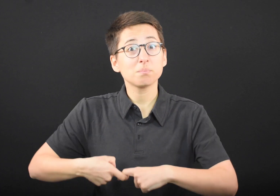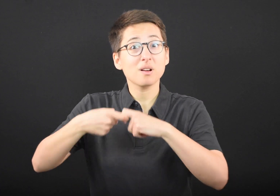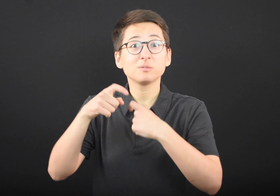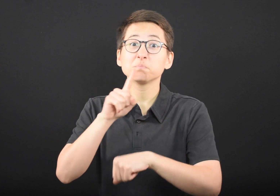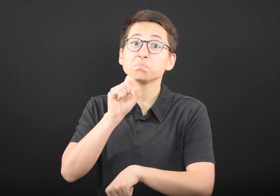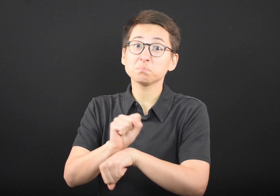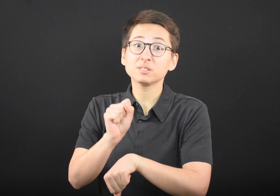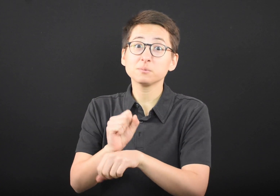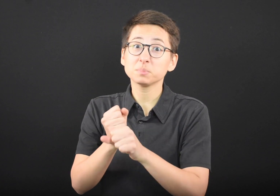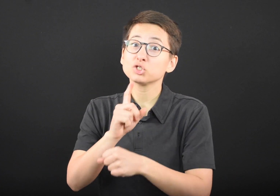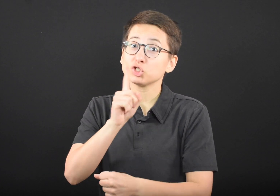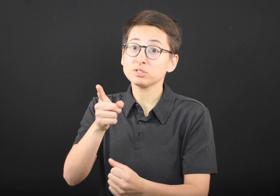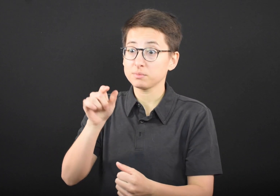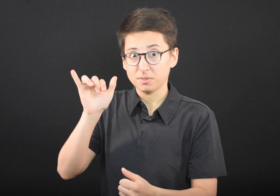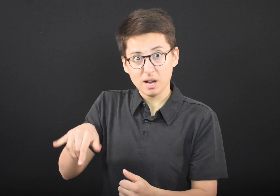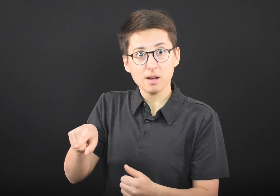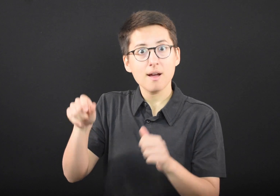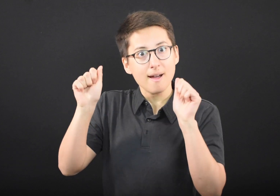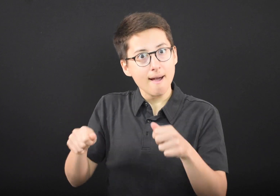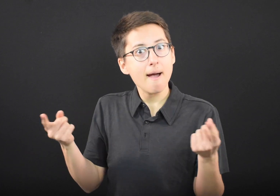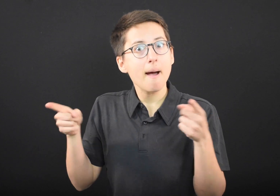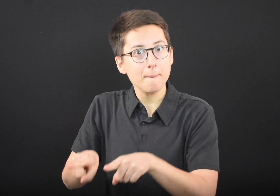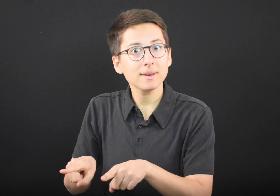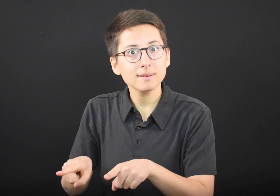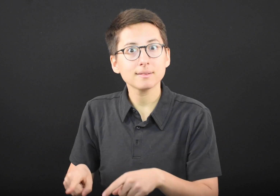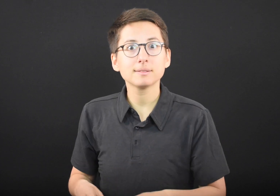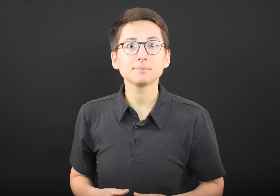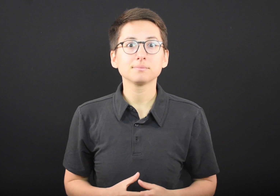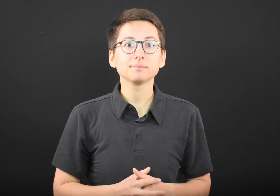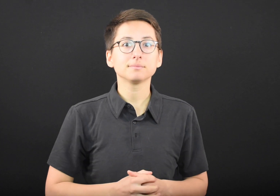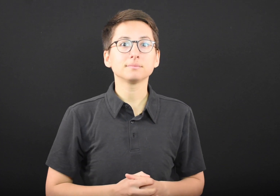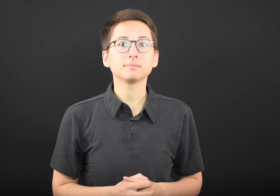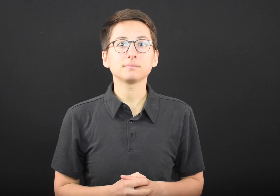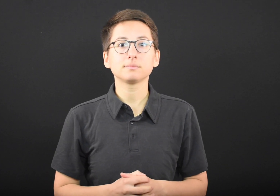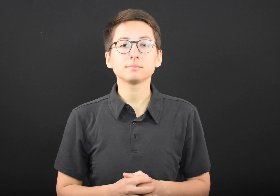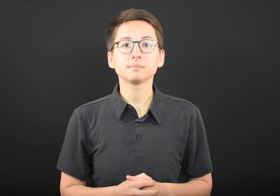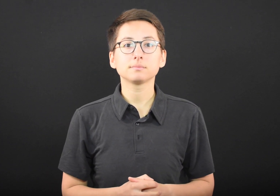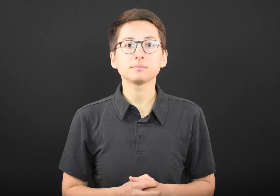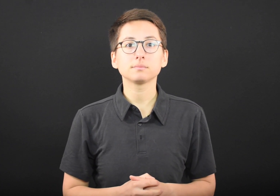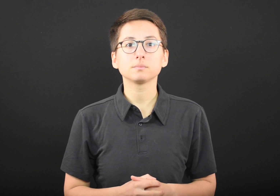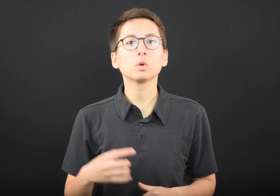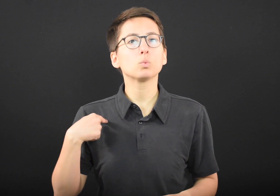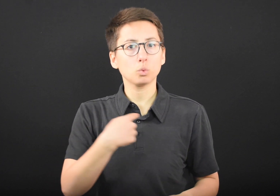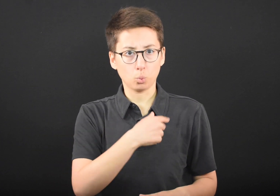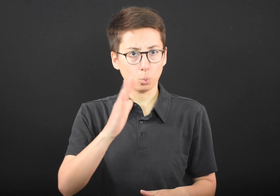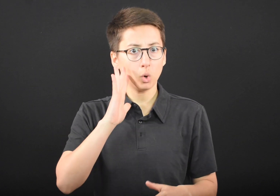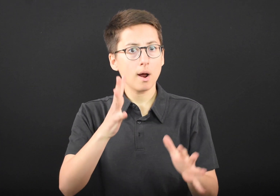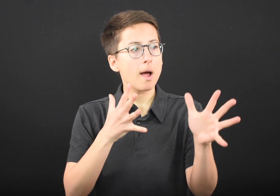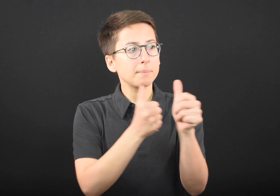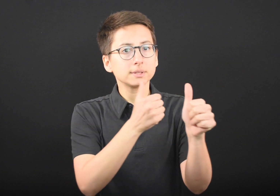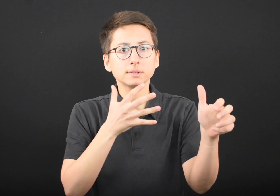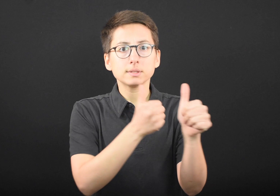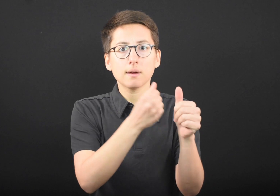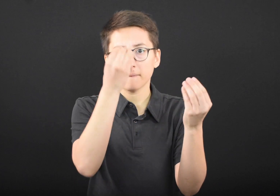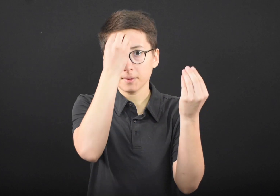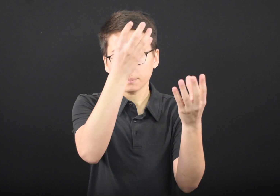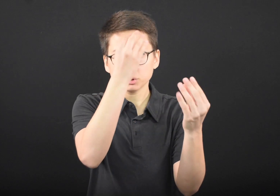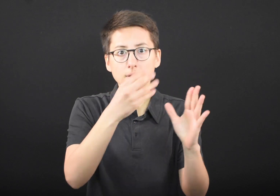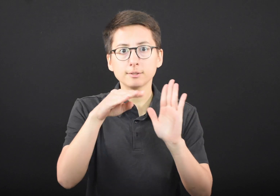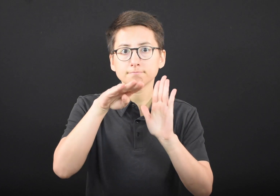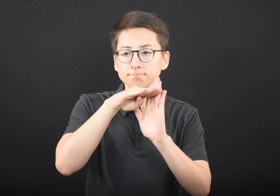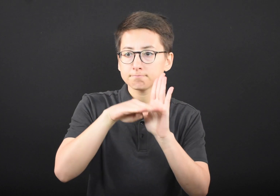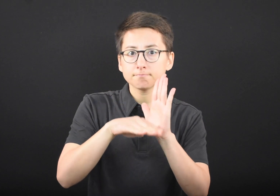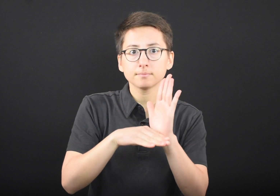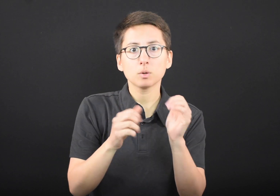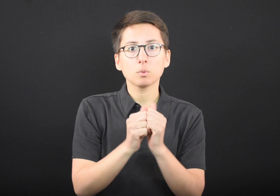This pause ensured that can happen. ● We will update our information and guidance